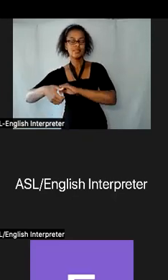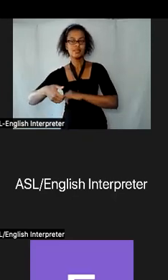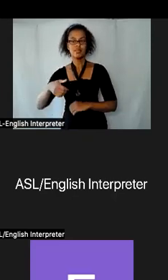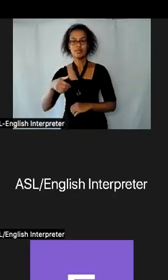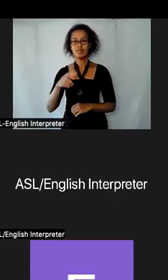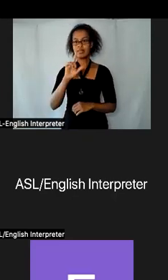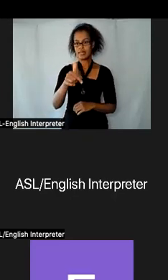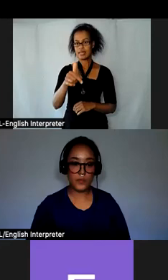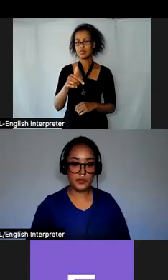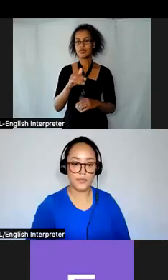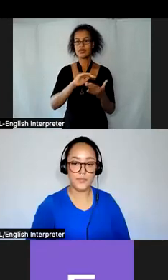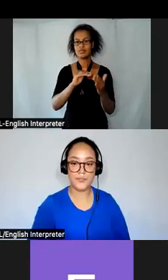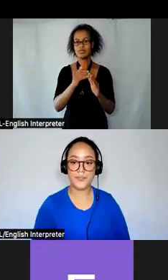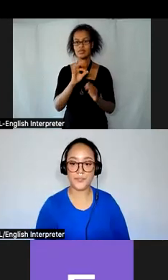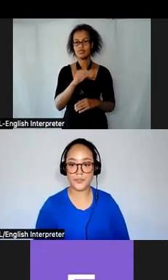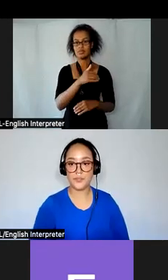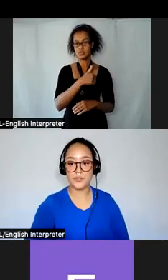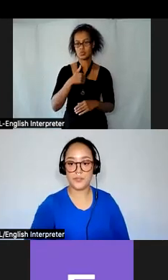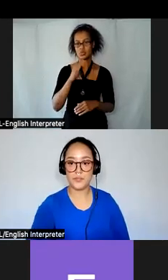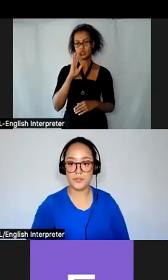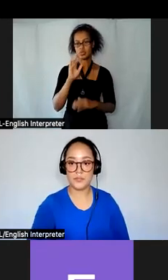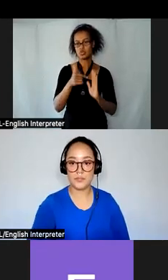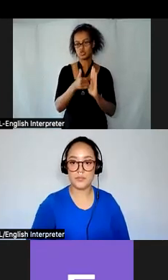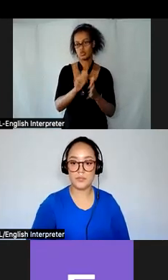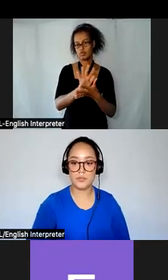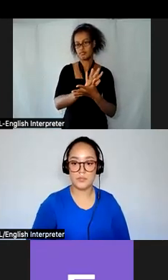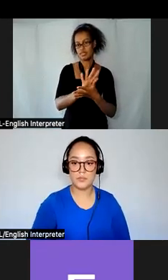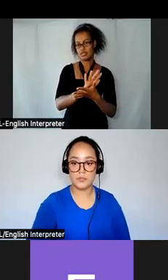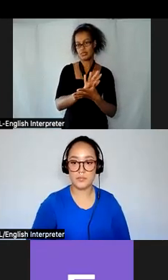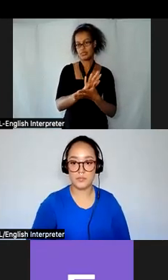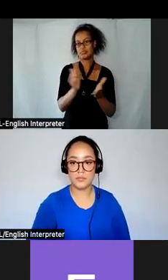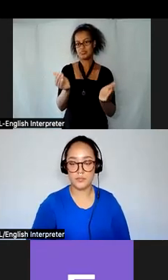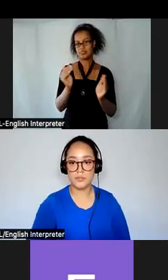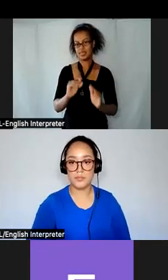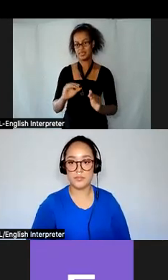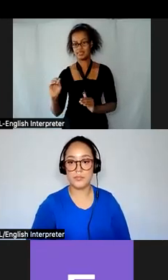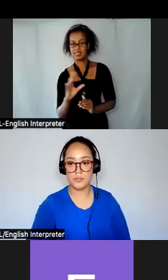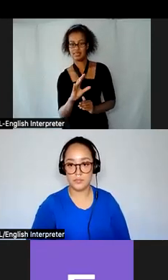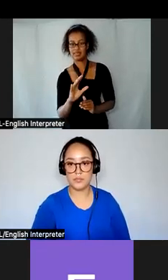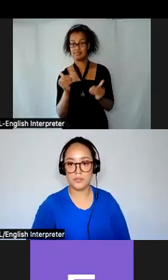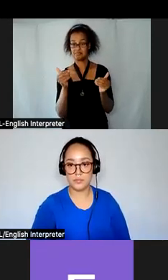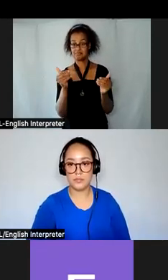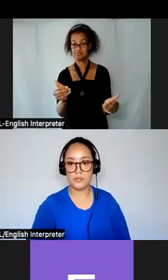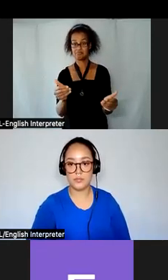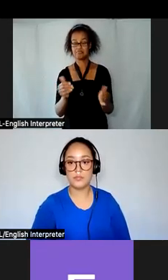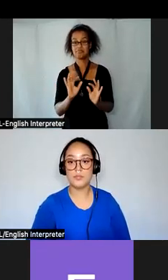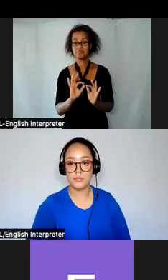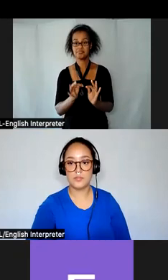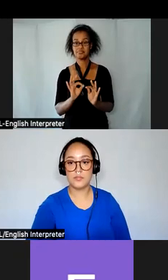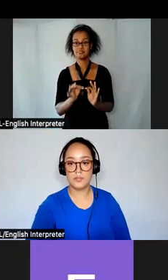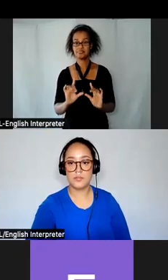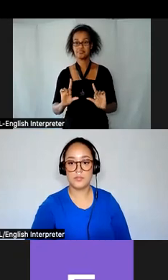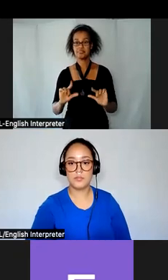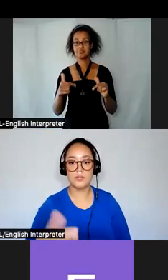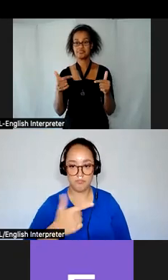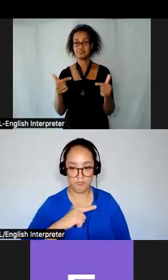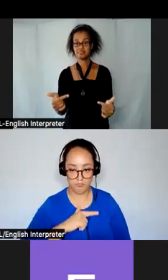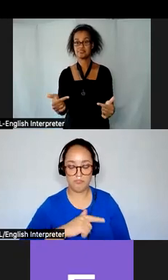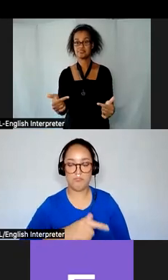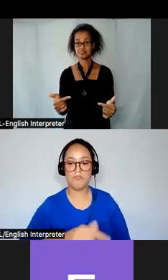So let's go over to the next slide and get started. Next slide please.